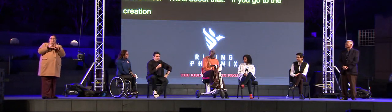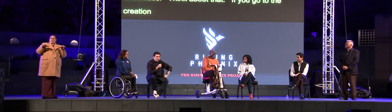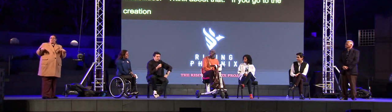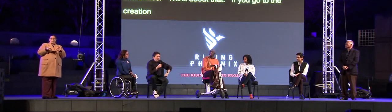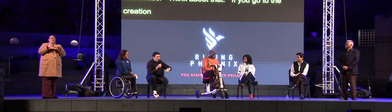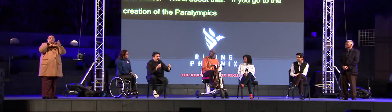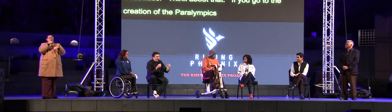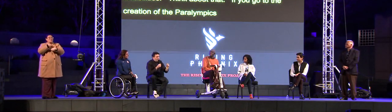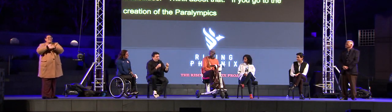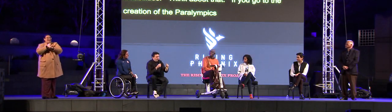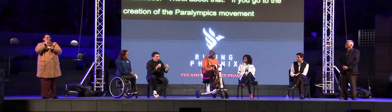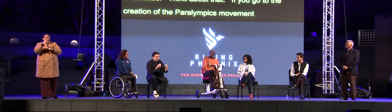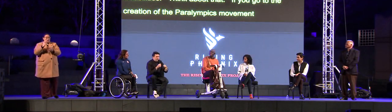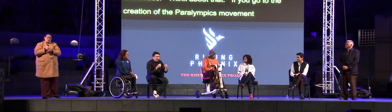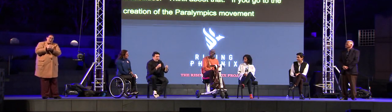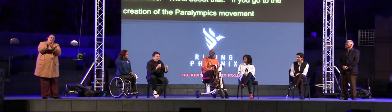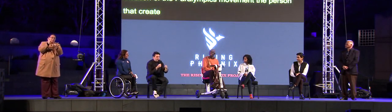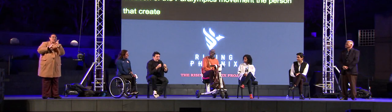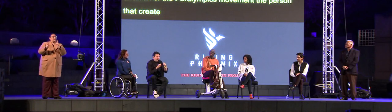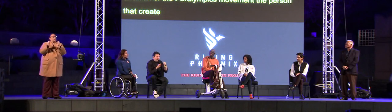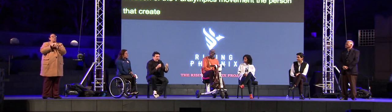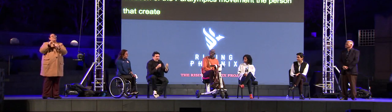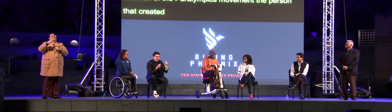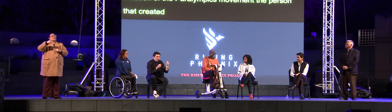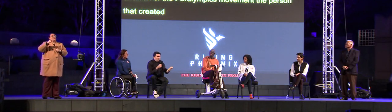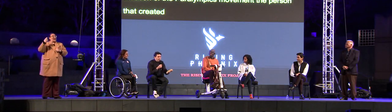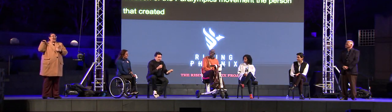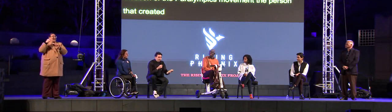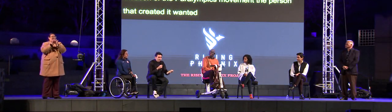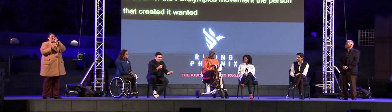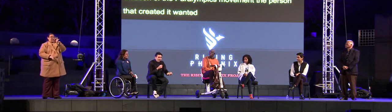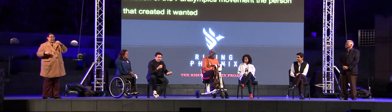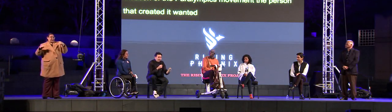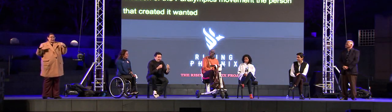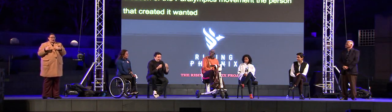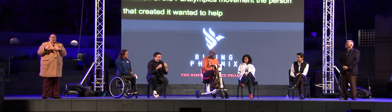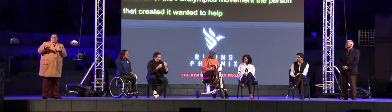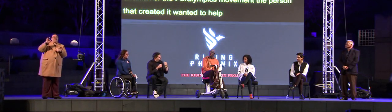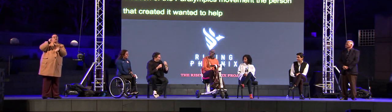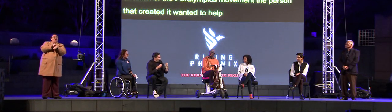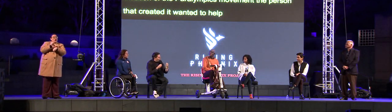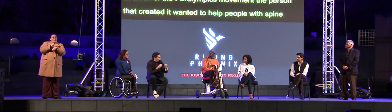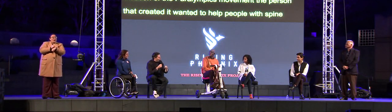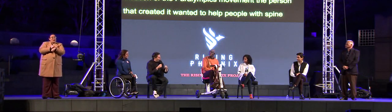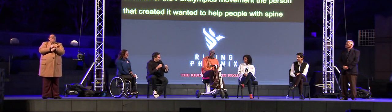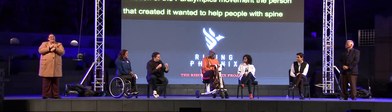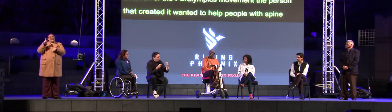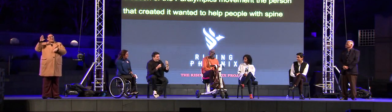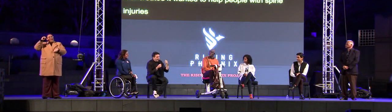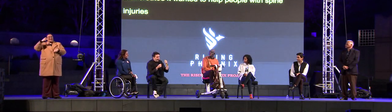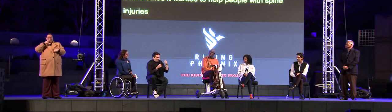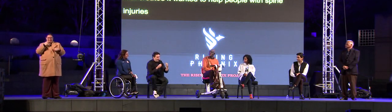wanted to help people with spinal injuries get jobs, because he felt that without jobs, it was